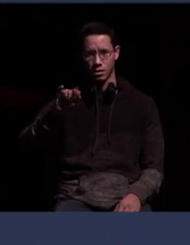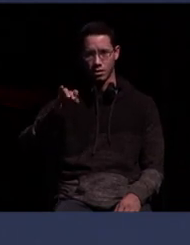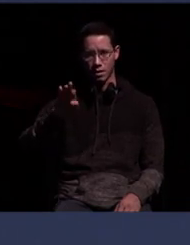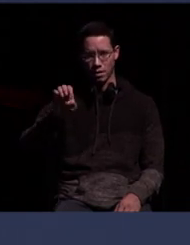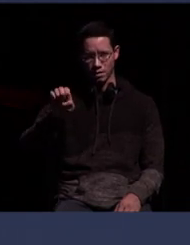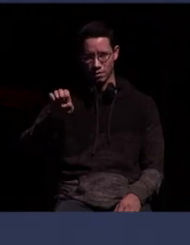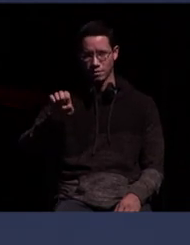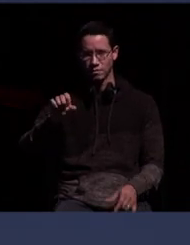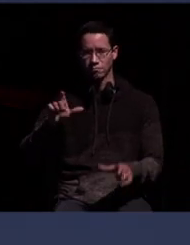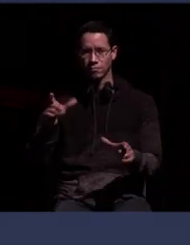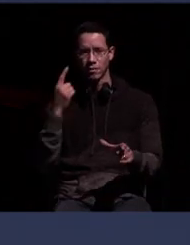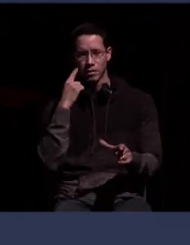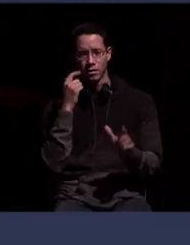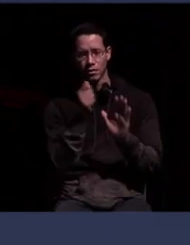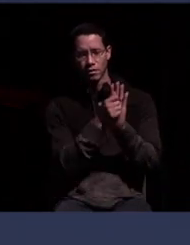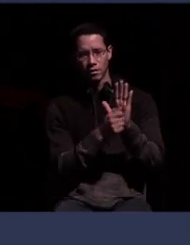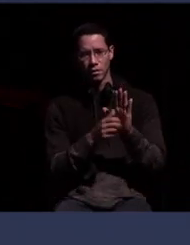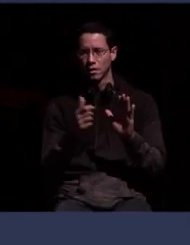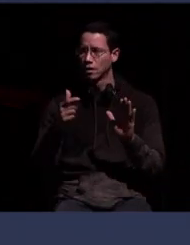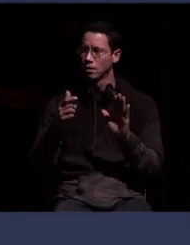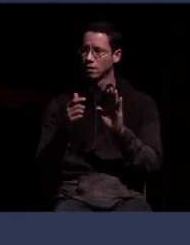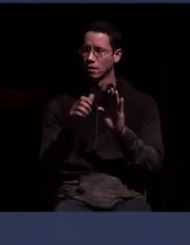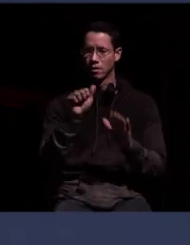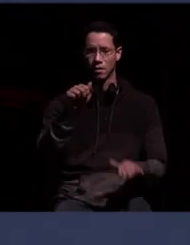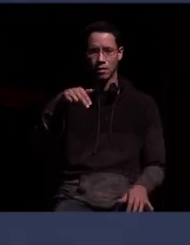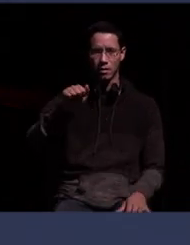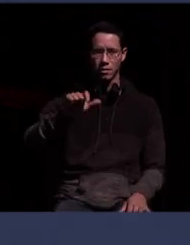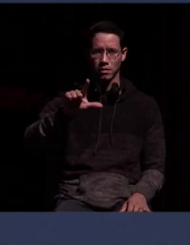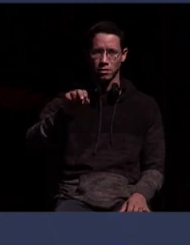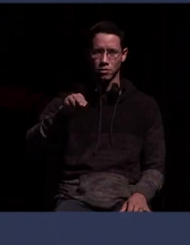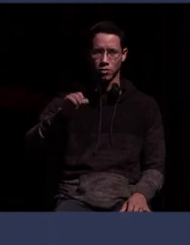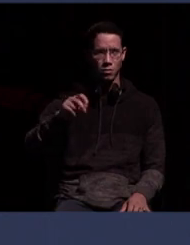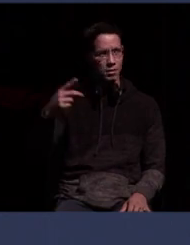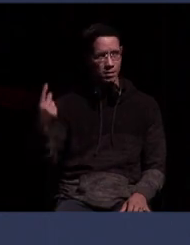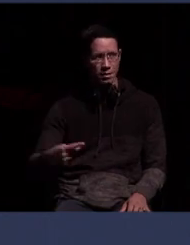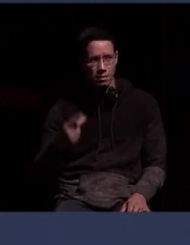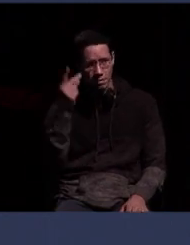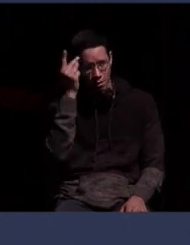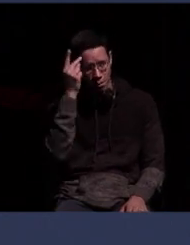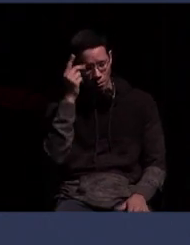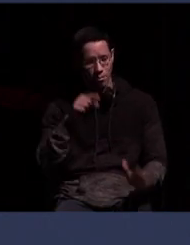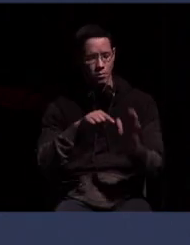published by Annablume here of São Paulo-, this researcher, José Carlos Pereira,